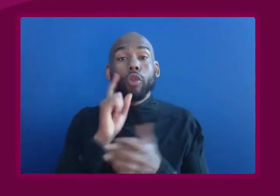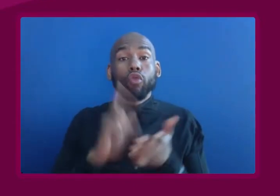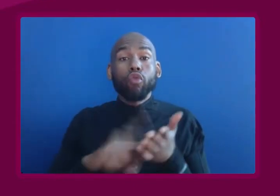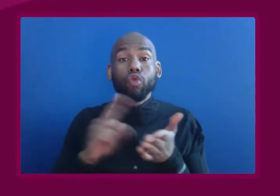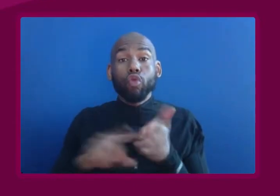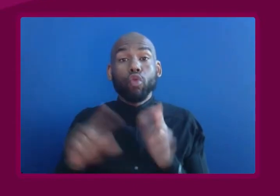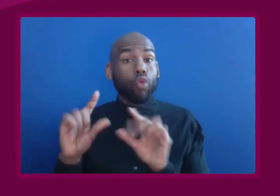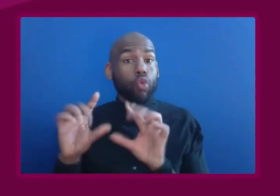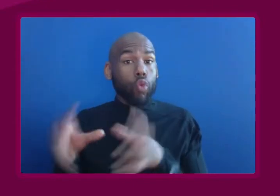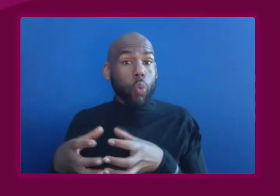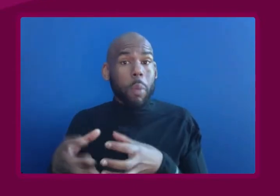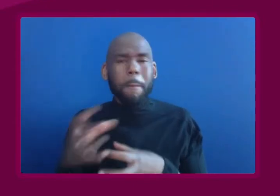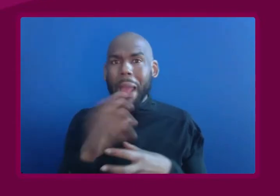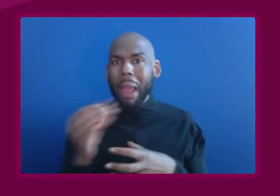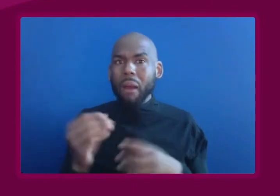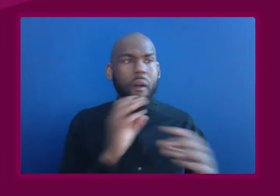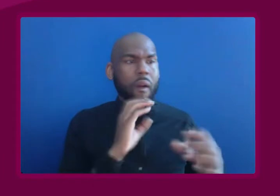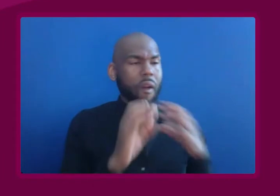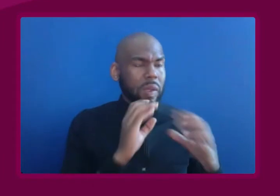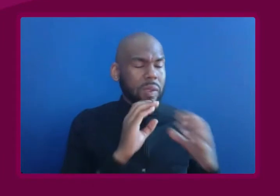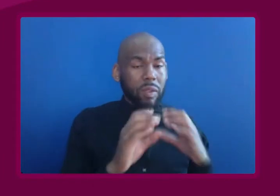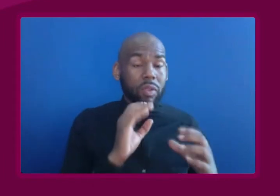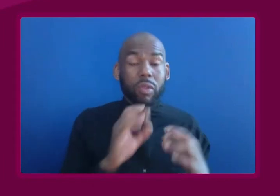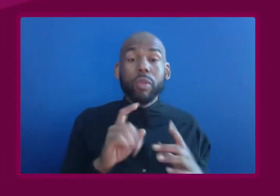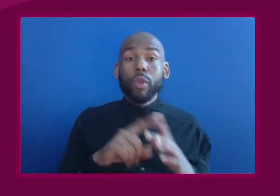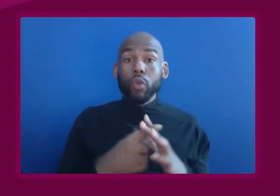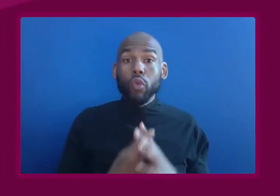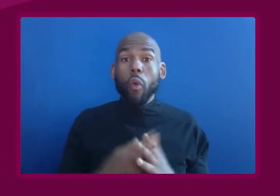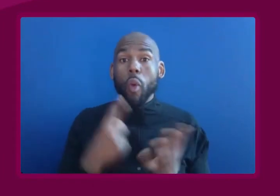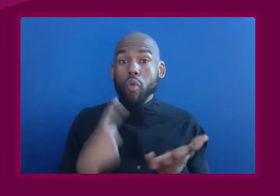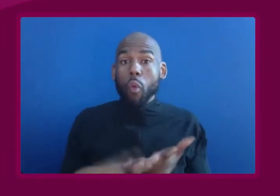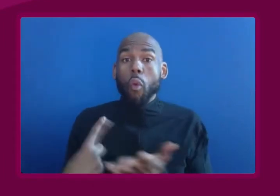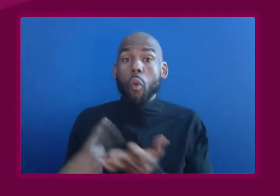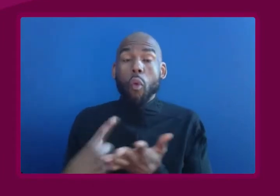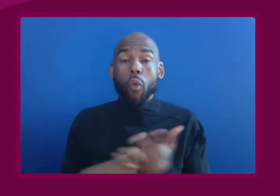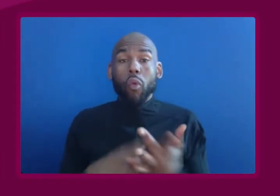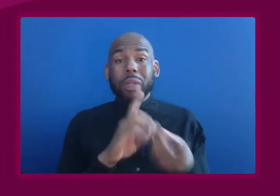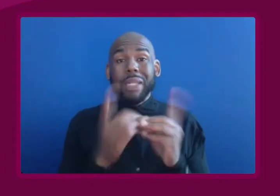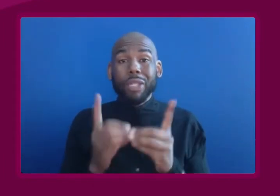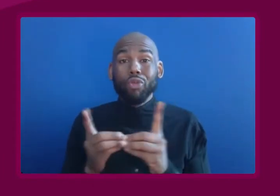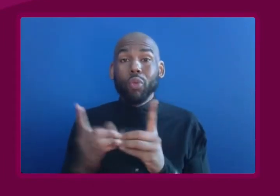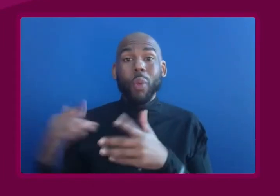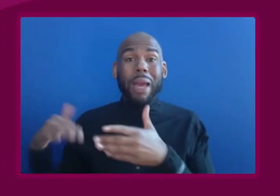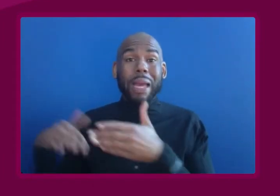well as just having conversations, once we started talking about digital accessibility